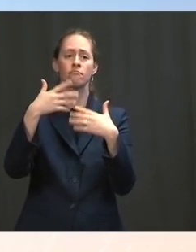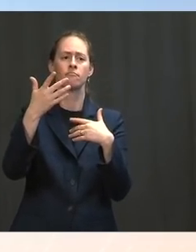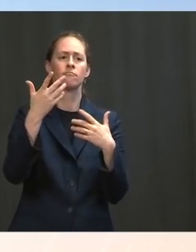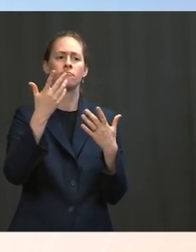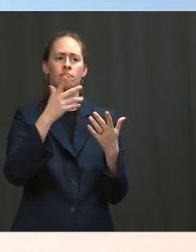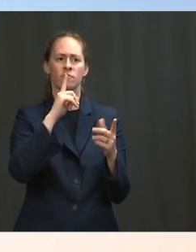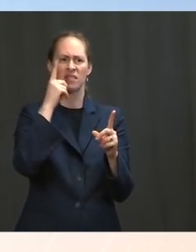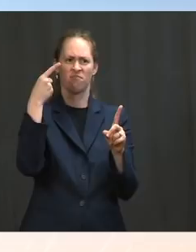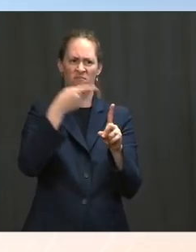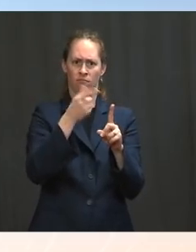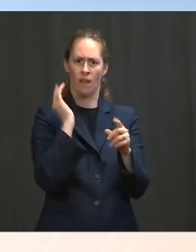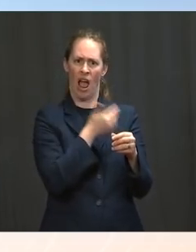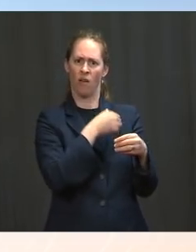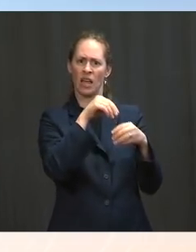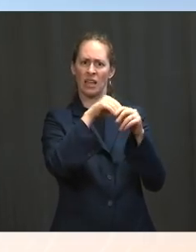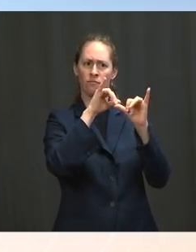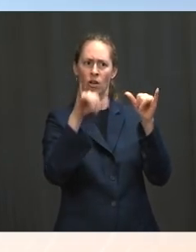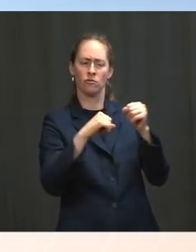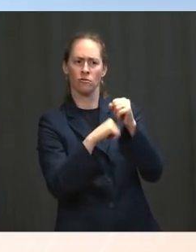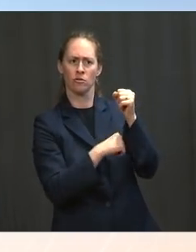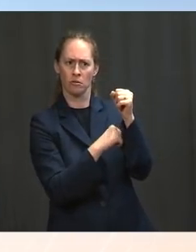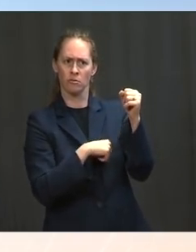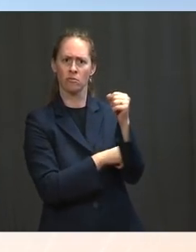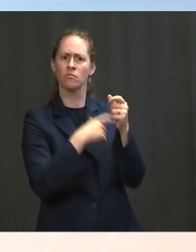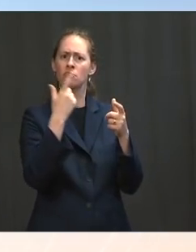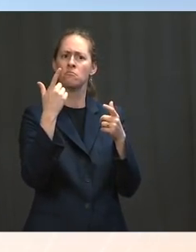we take it seriously and we reserve the option of responding